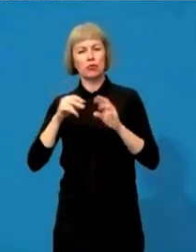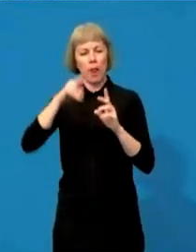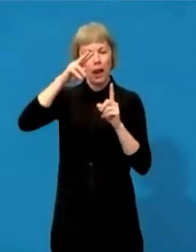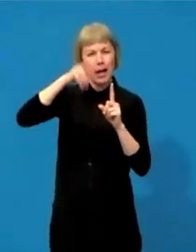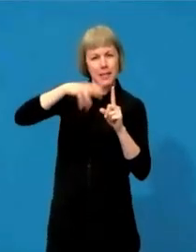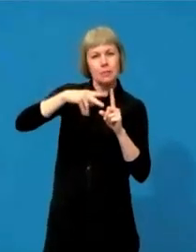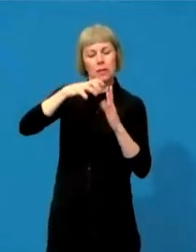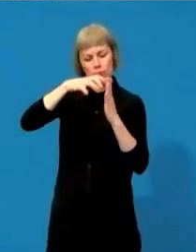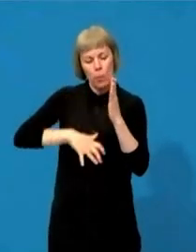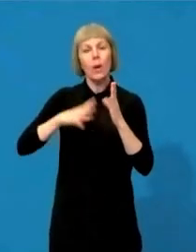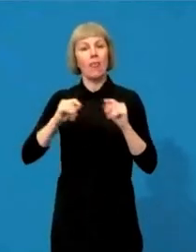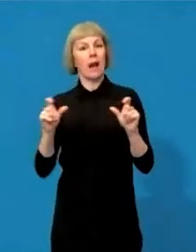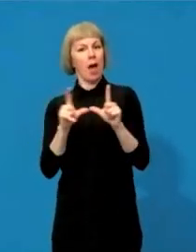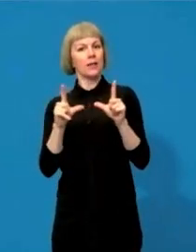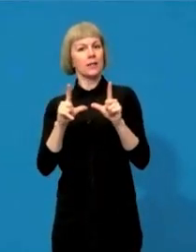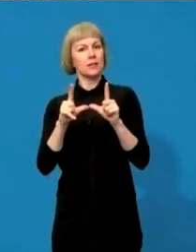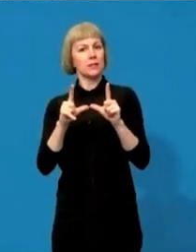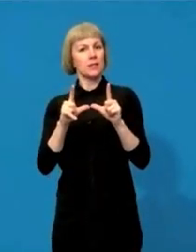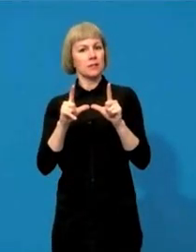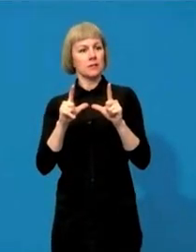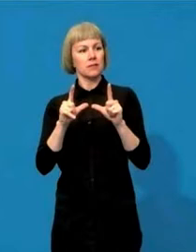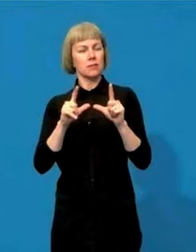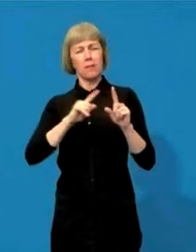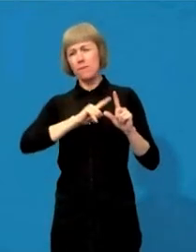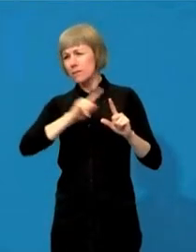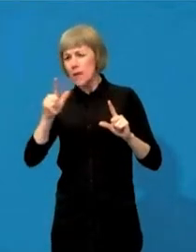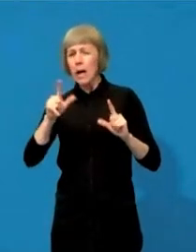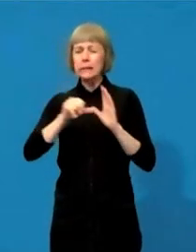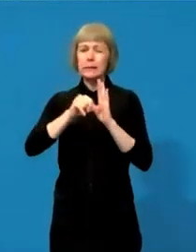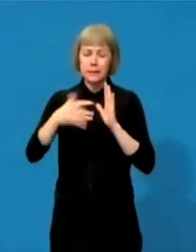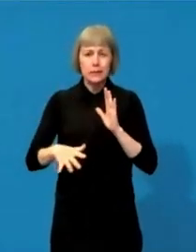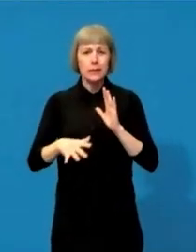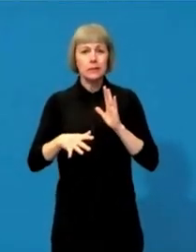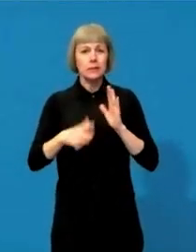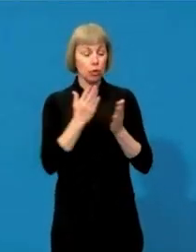And so, basically, it falls back to the capacity of the people who are looking after these kids to deliver it.